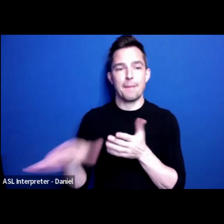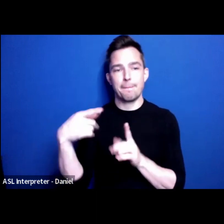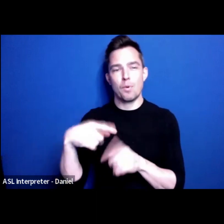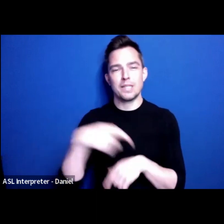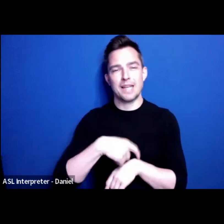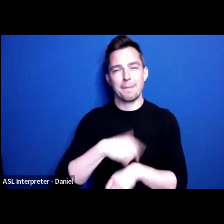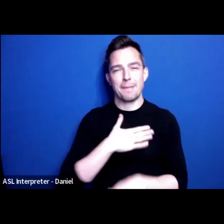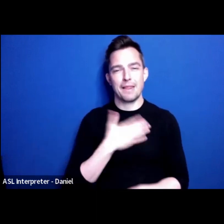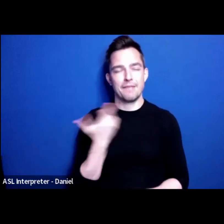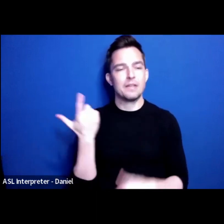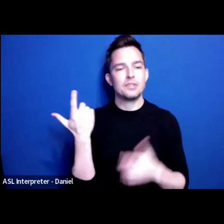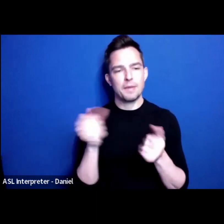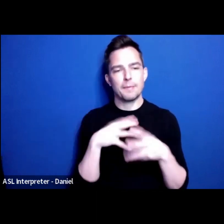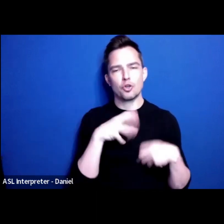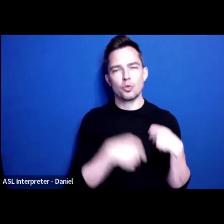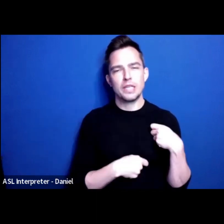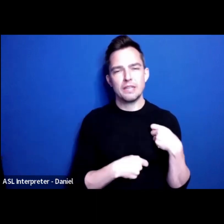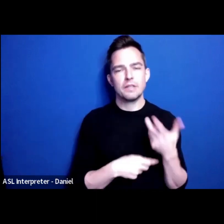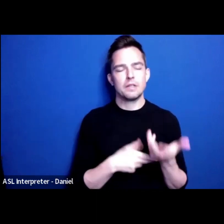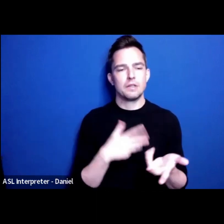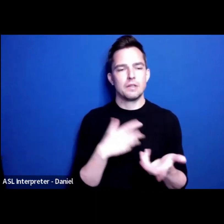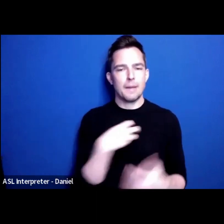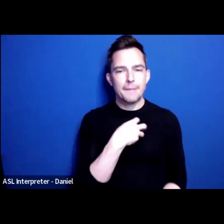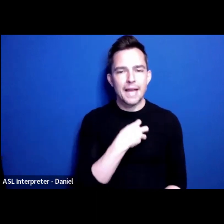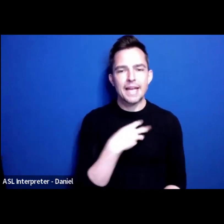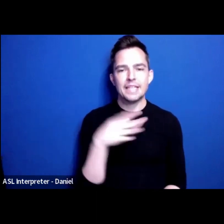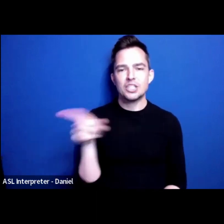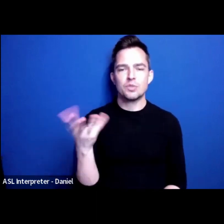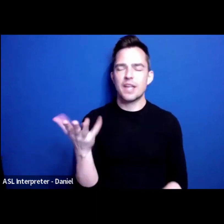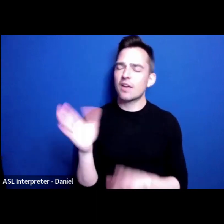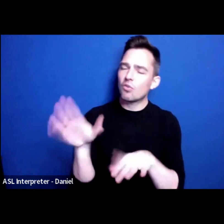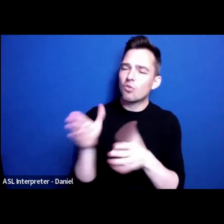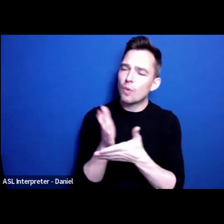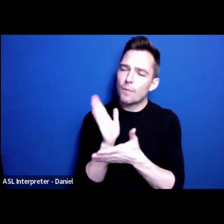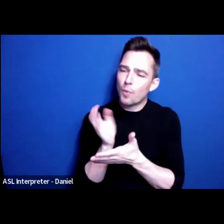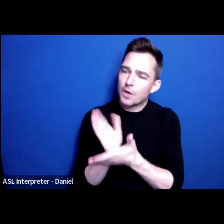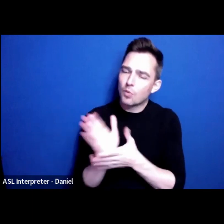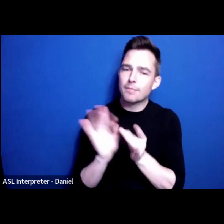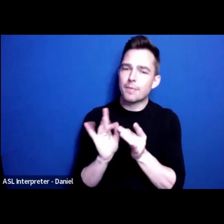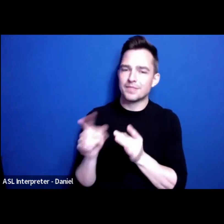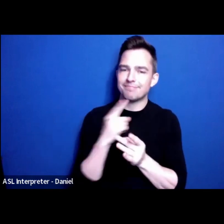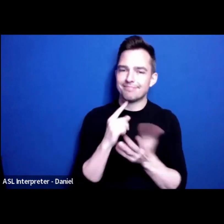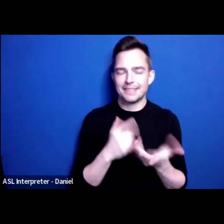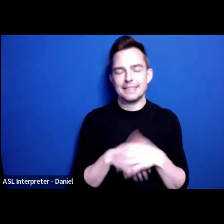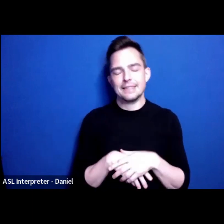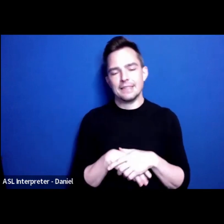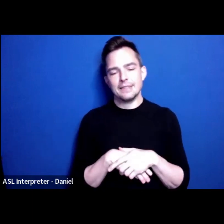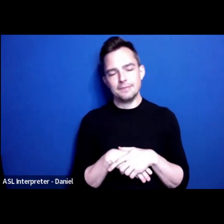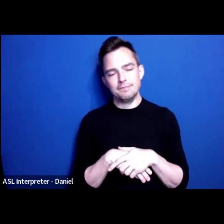kind of, you know, grieve and complain, and she was just, you know, it's gonna be okay. So, with all of those pieces, that's